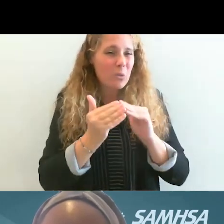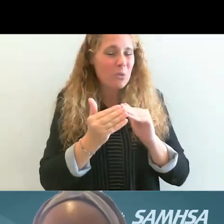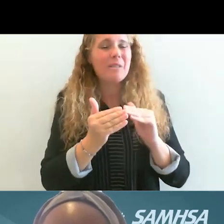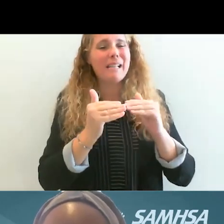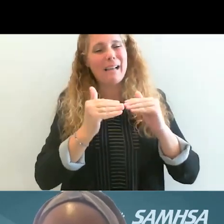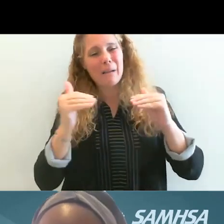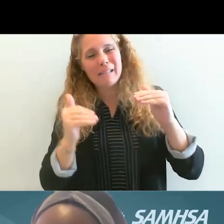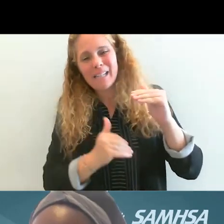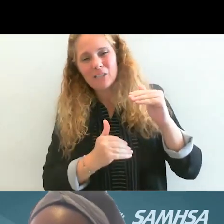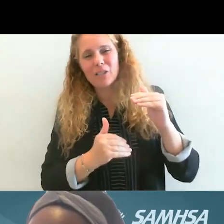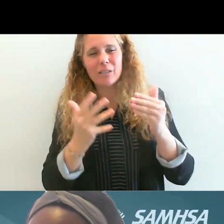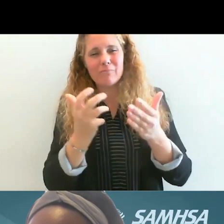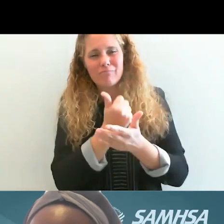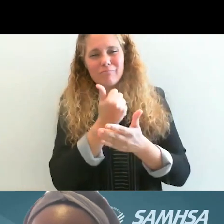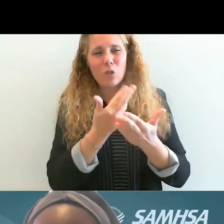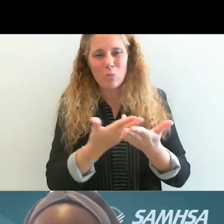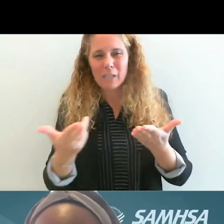SO, I THINK -- I AM EXCITED.